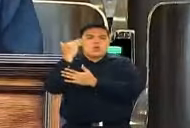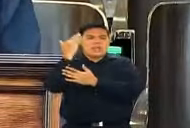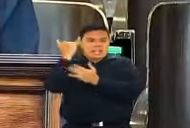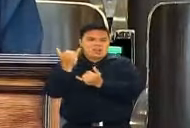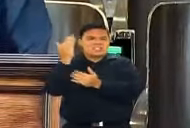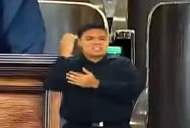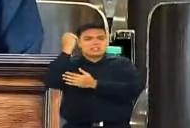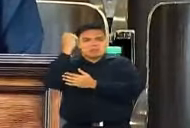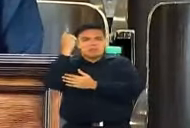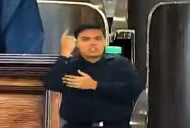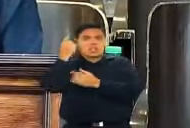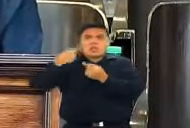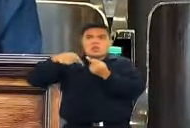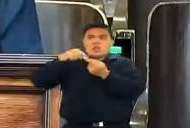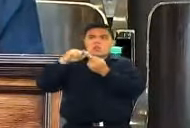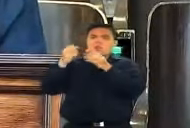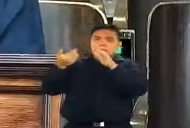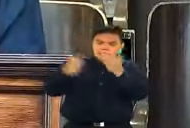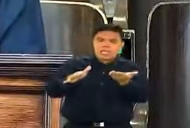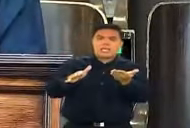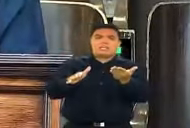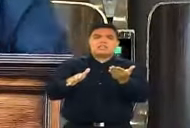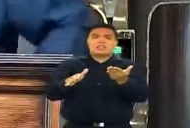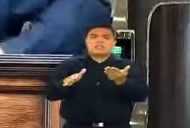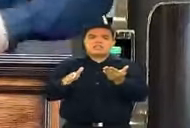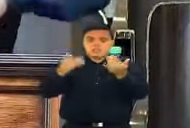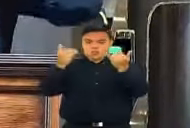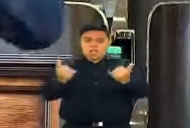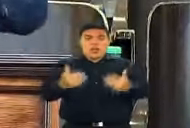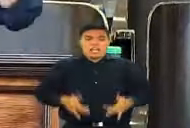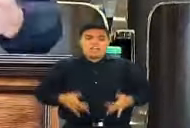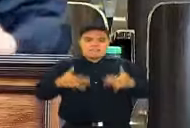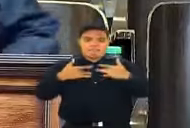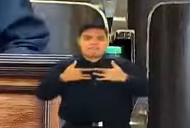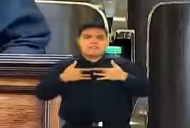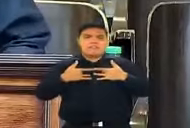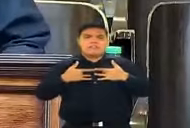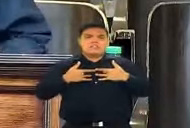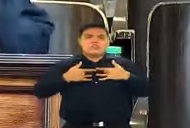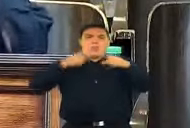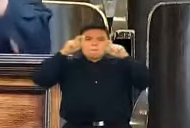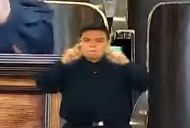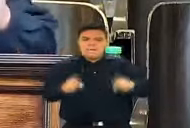ginabuhia, kayo adomantaglanit, bluas kakarong buntaga, but samtang buhi ba